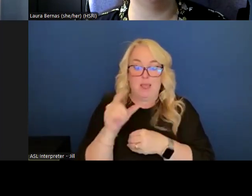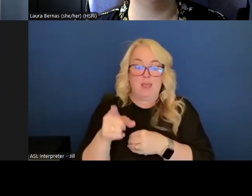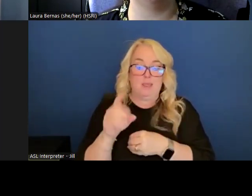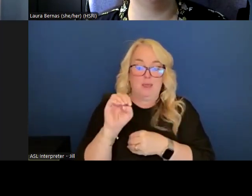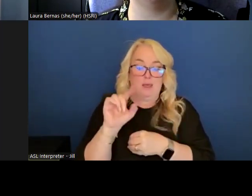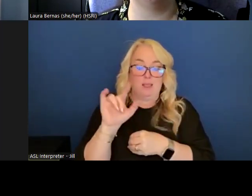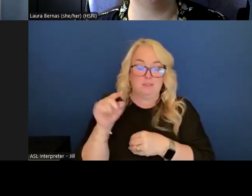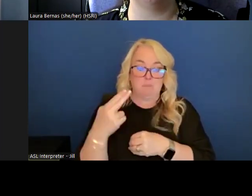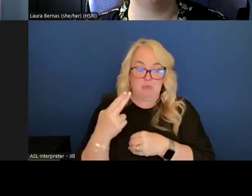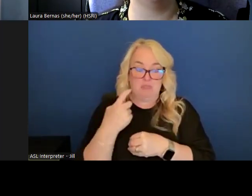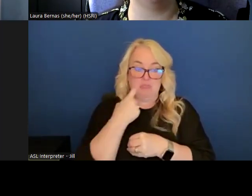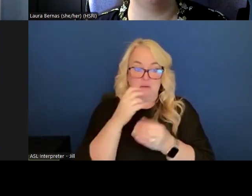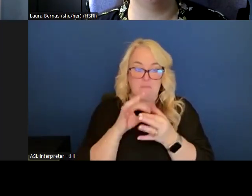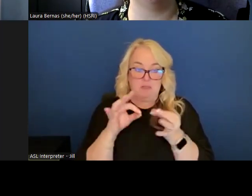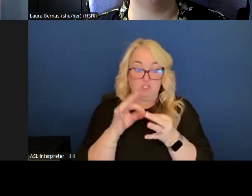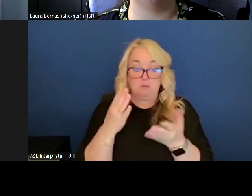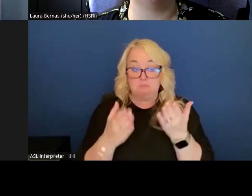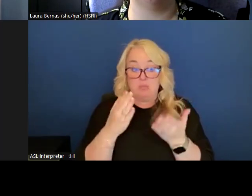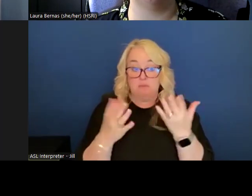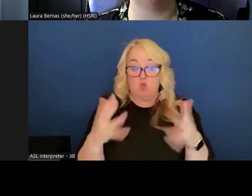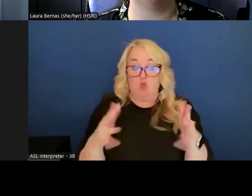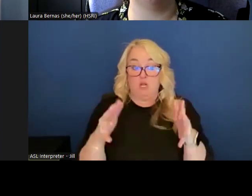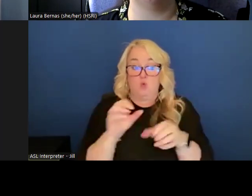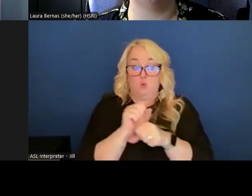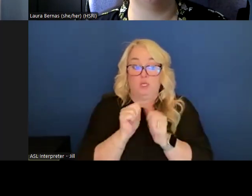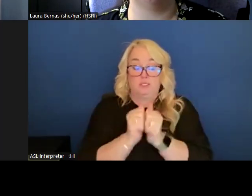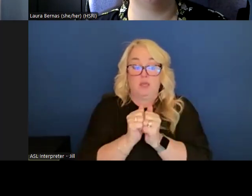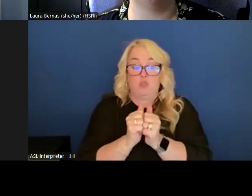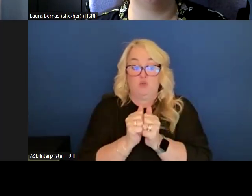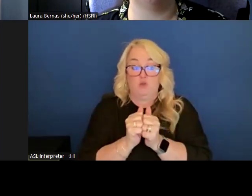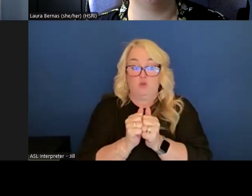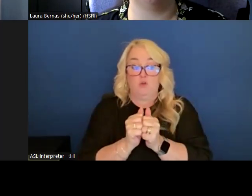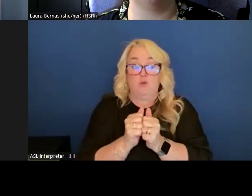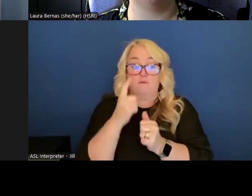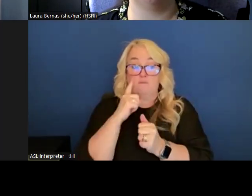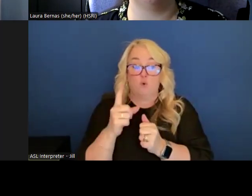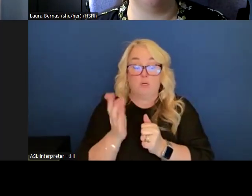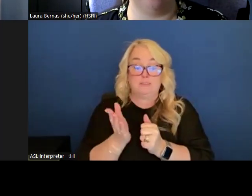already be working in coalition to submit comments from their